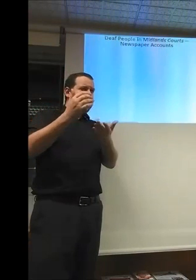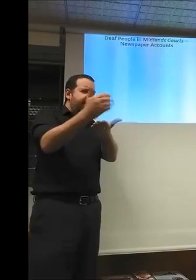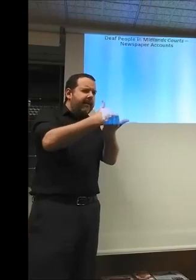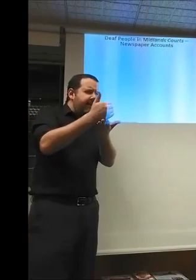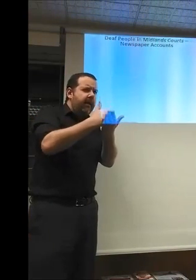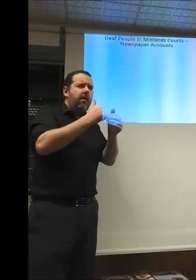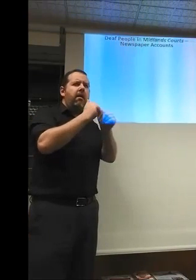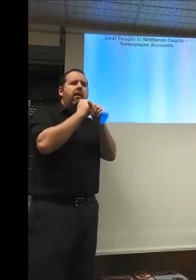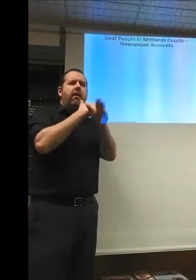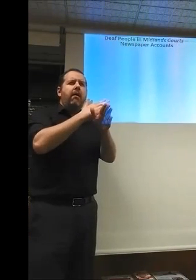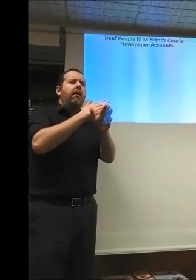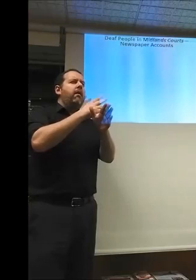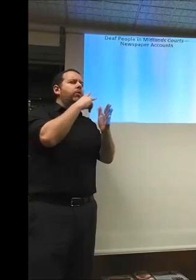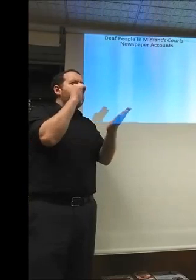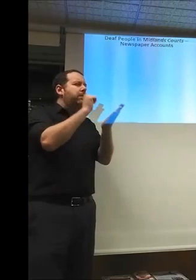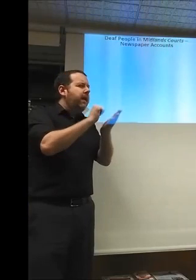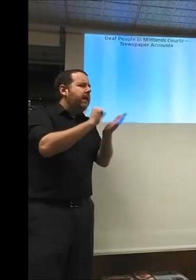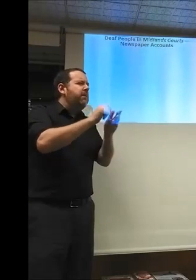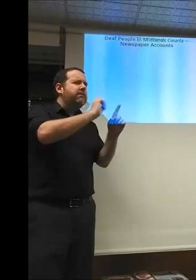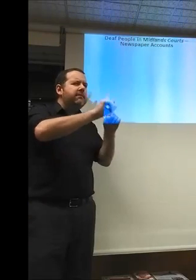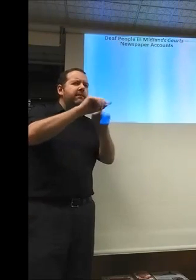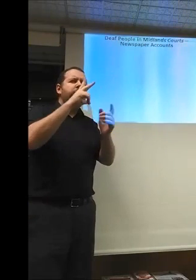you think?